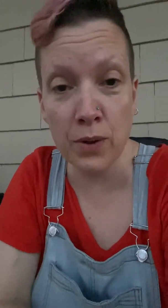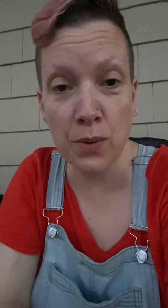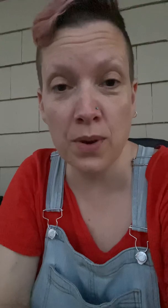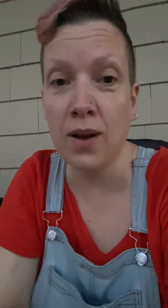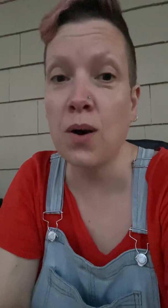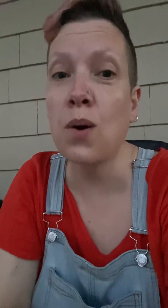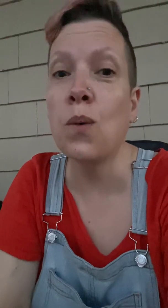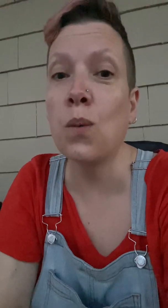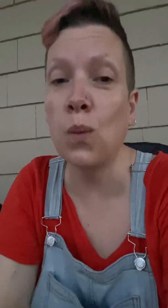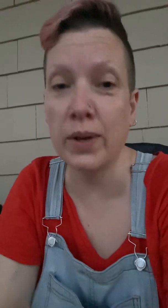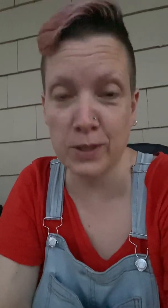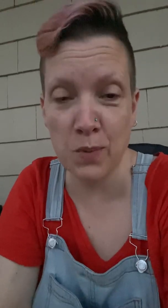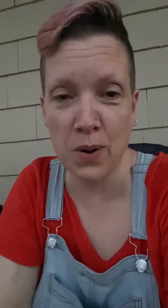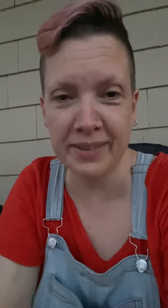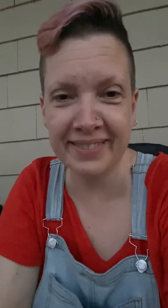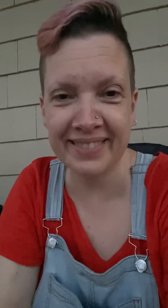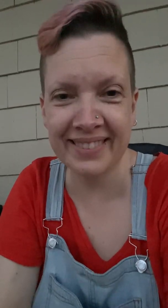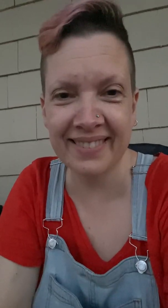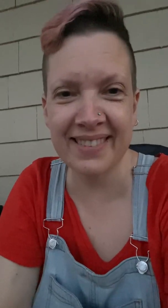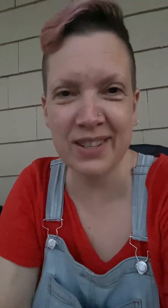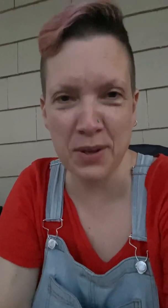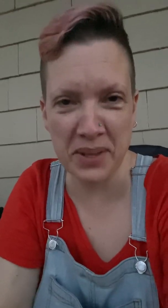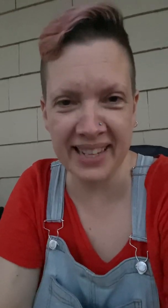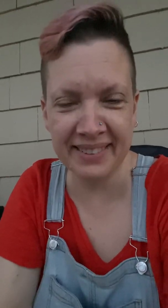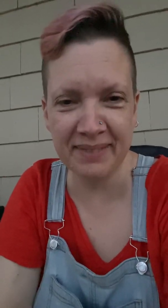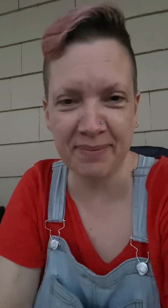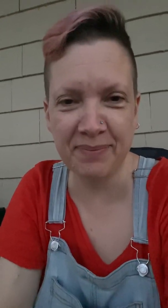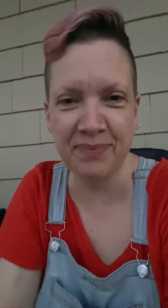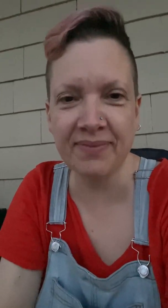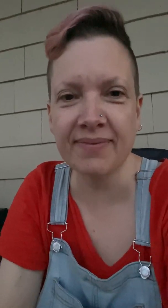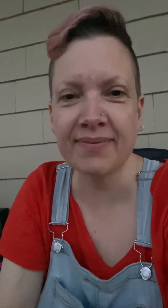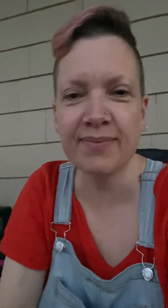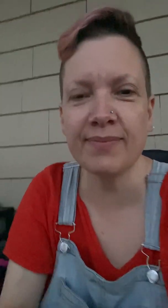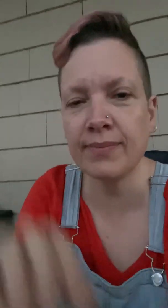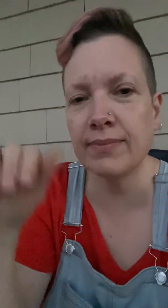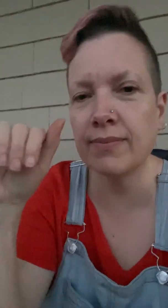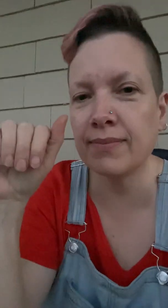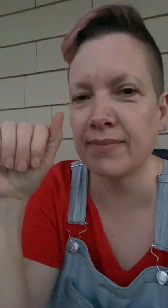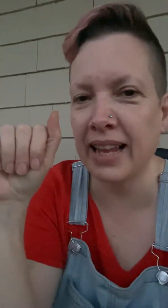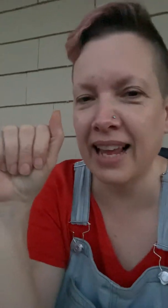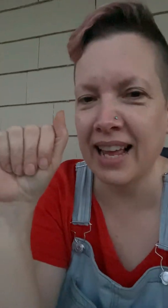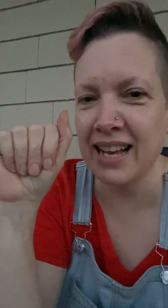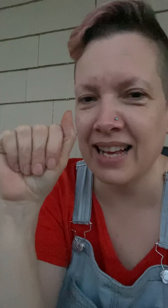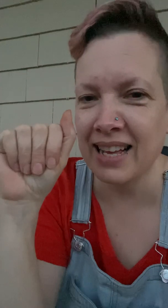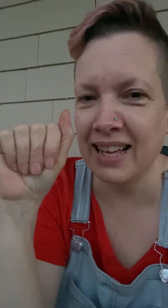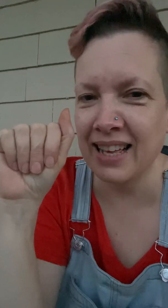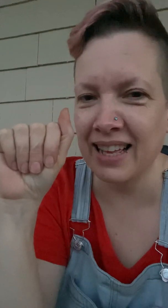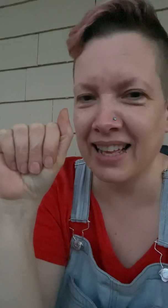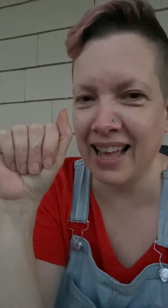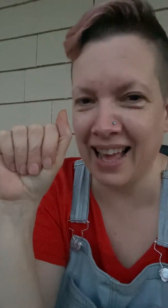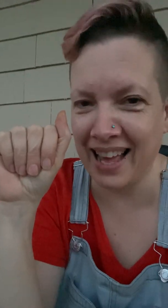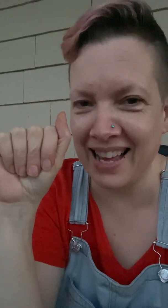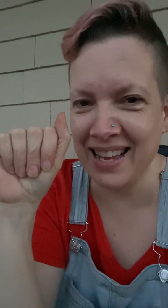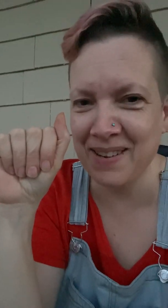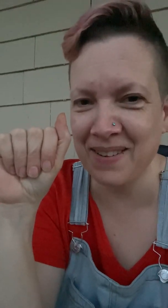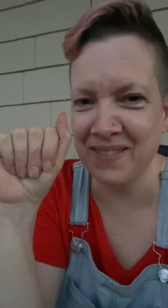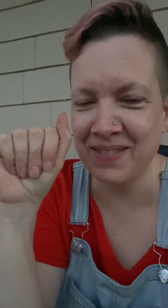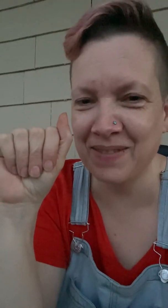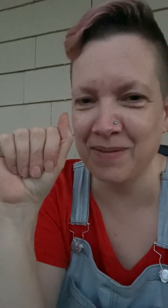once more, slowly. A...